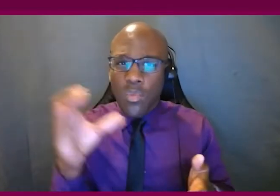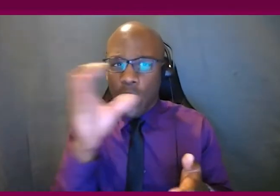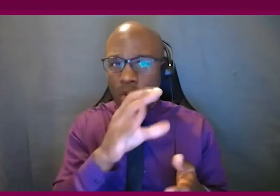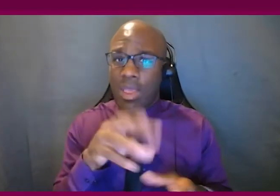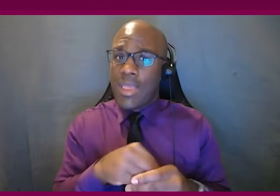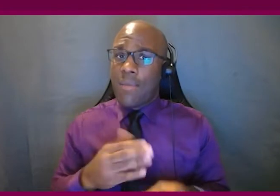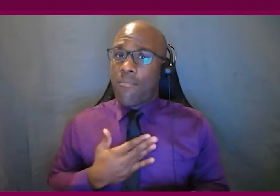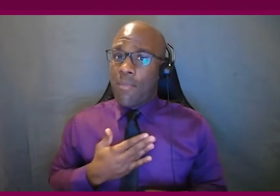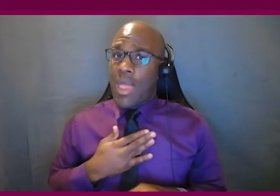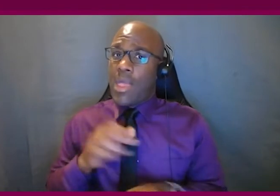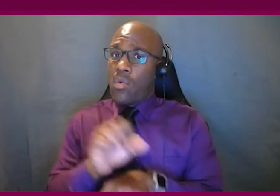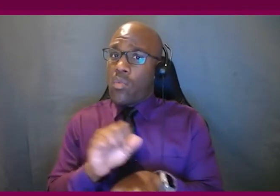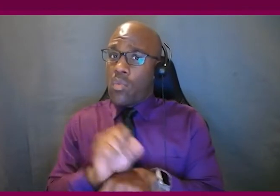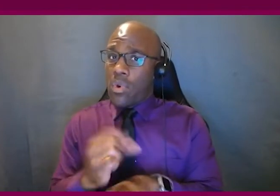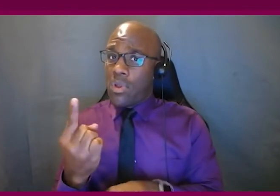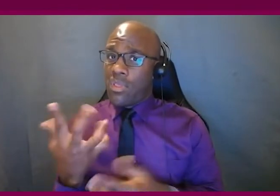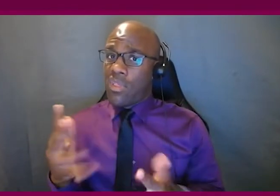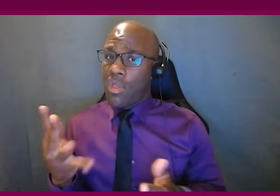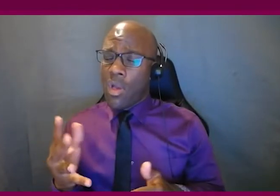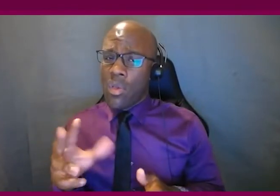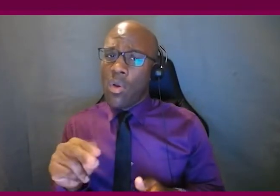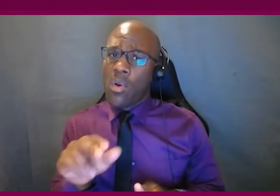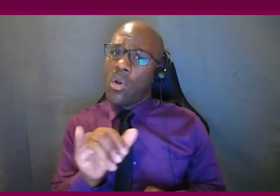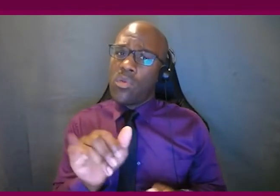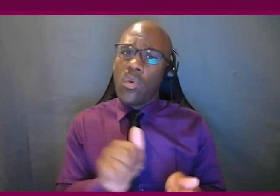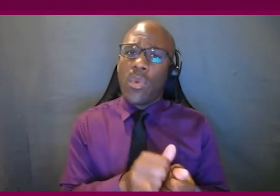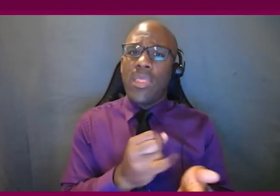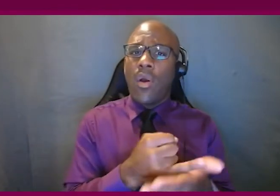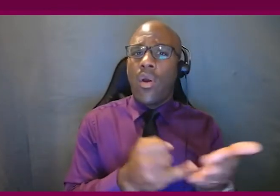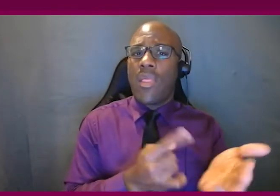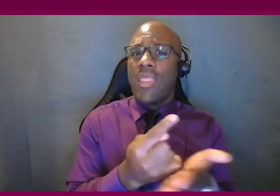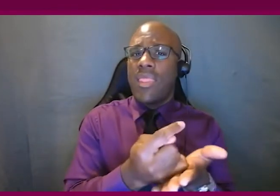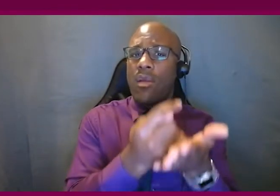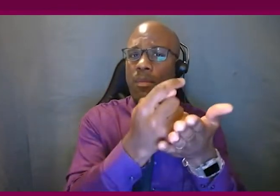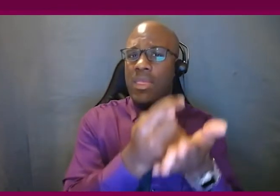Bri Beck: And I'm also thinking a lot about sustainability